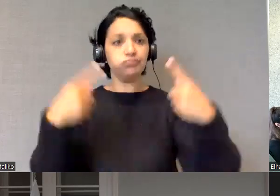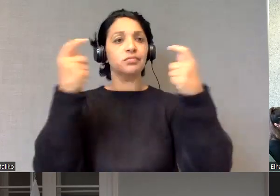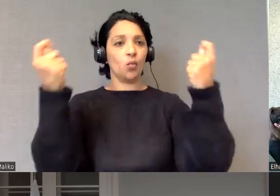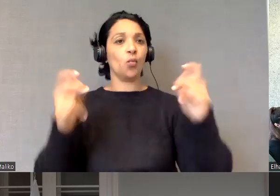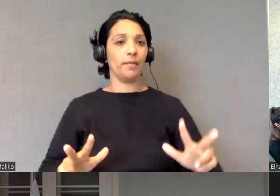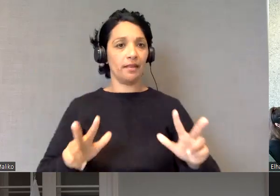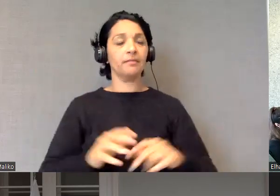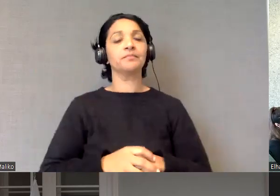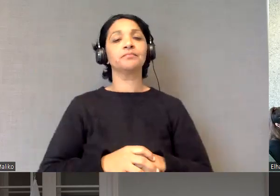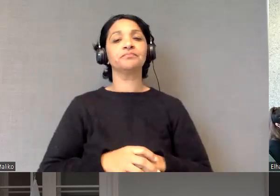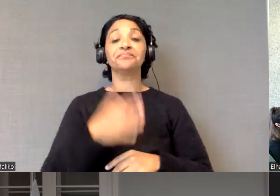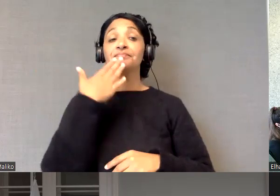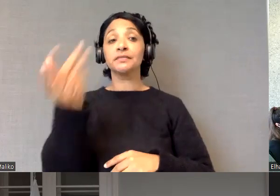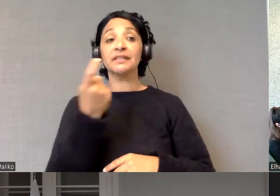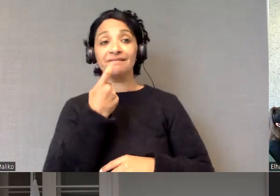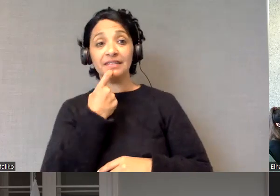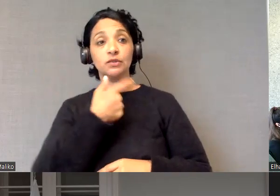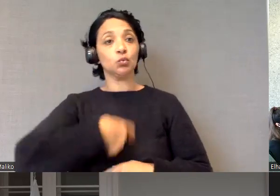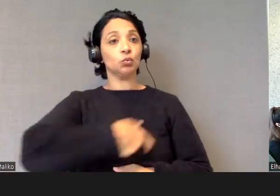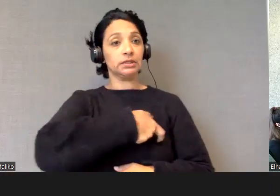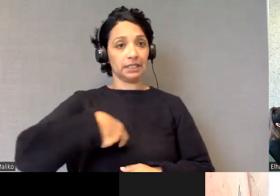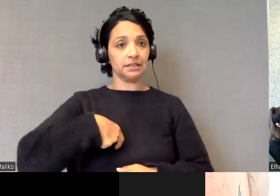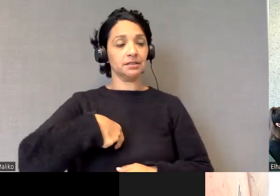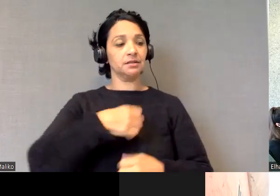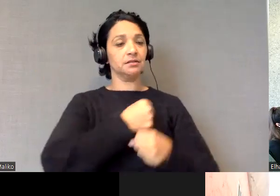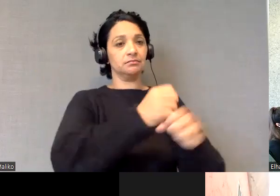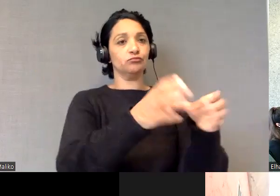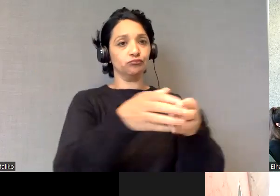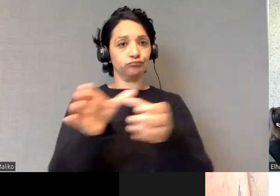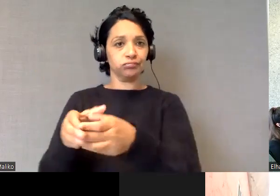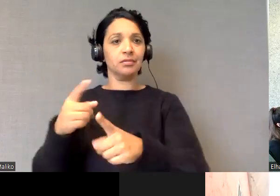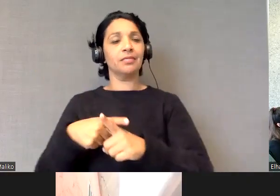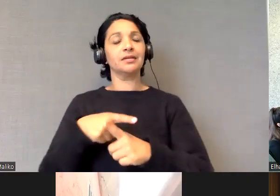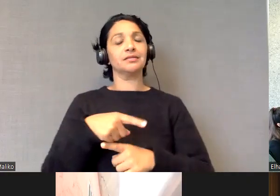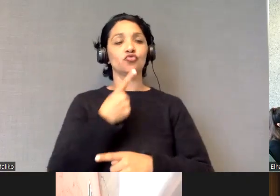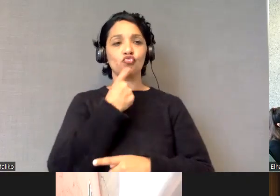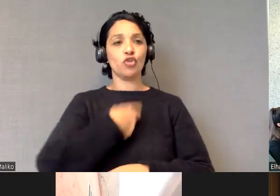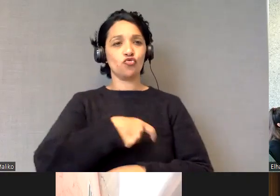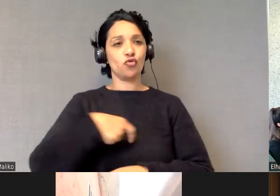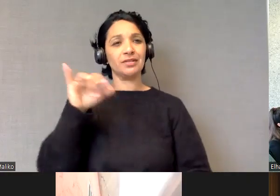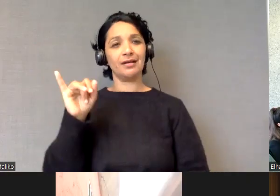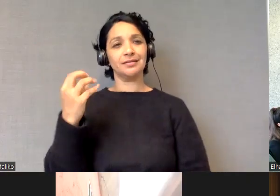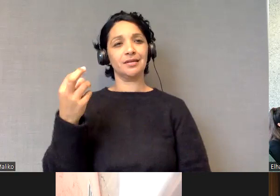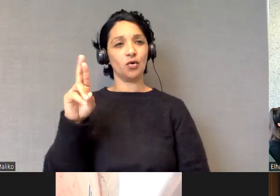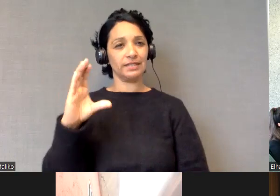the permanent missions of finland and Switzerland and the international community of the Red Cross for spoon aring this event.